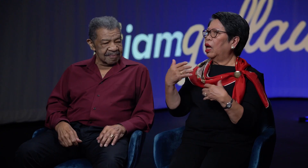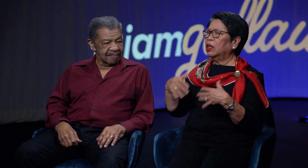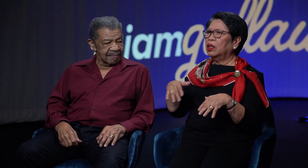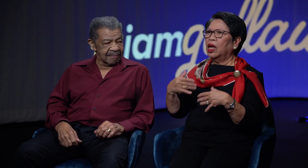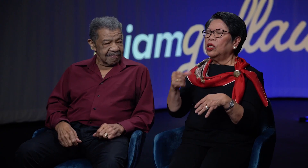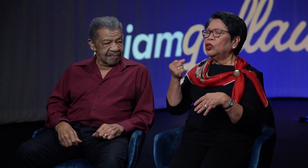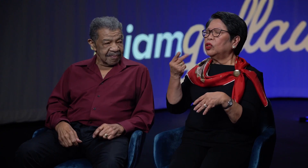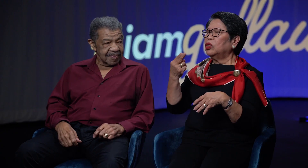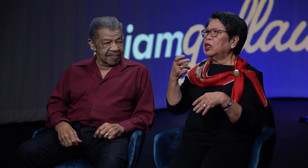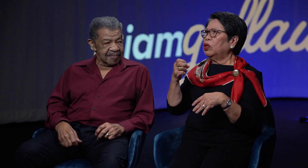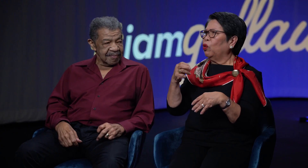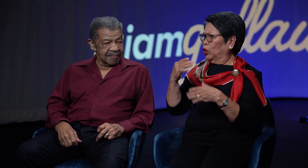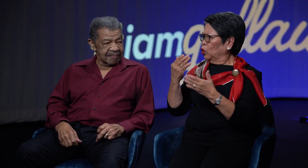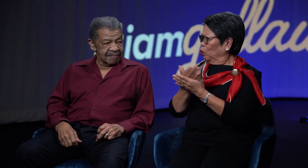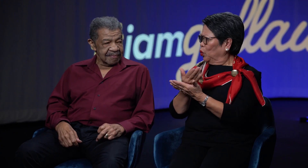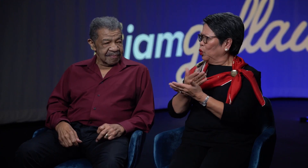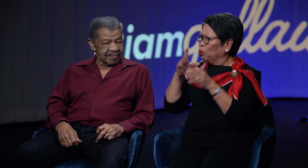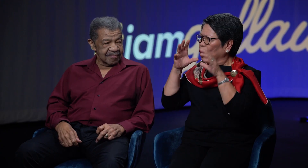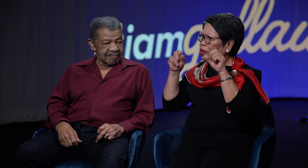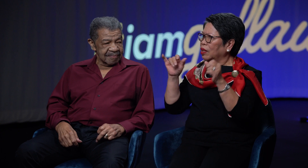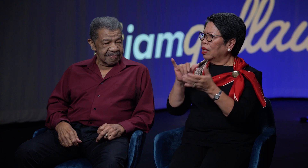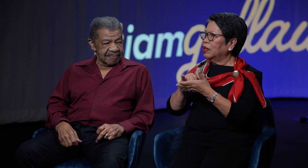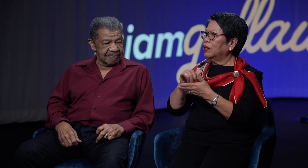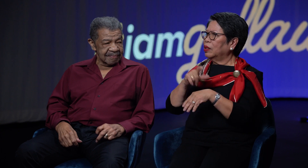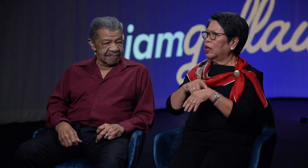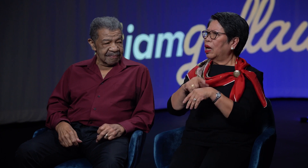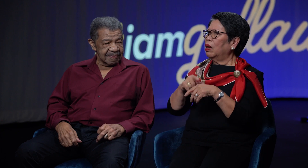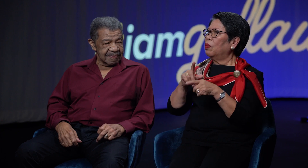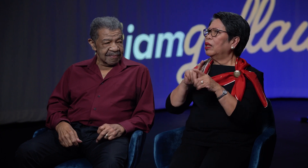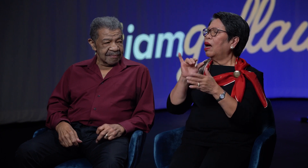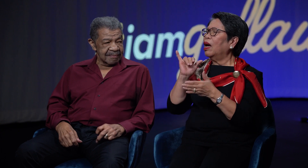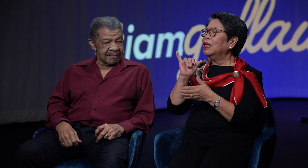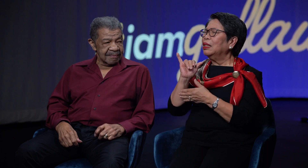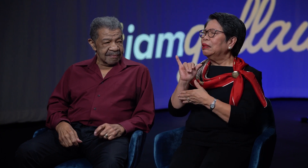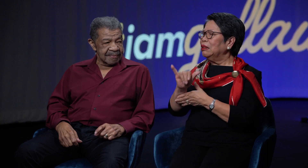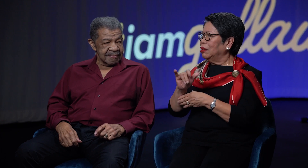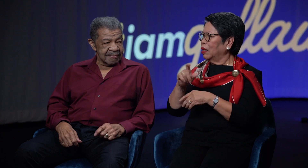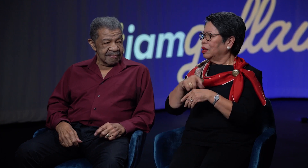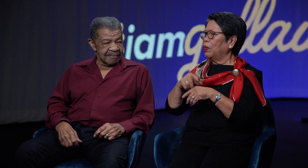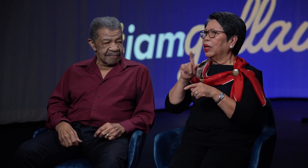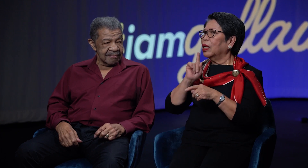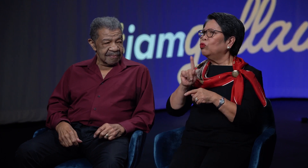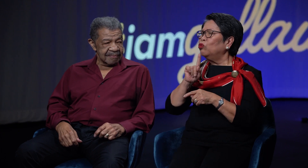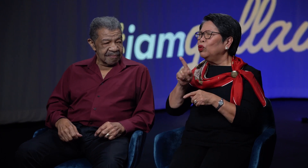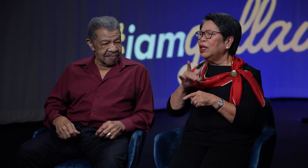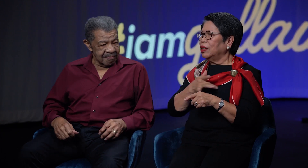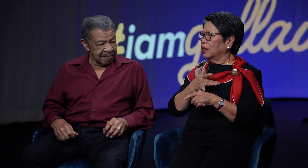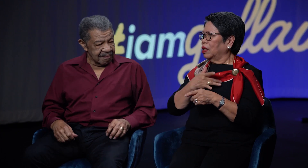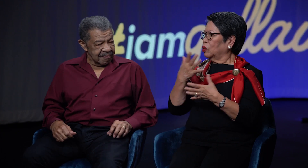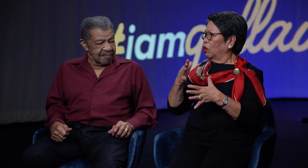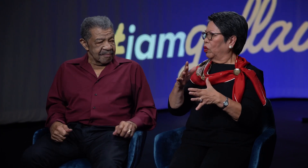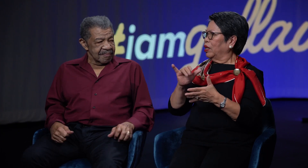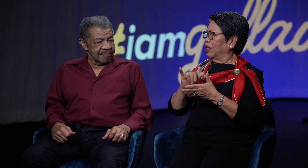She was a new president at the time, but even at the time I could really feel that's where her heart was.